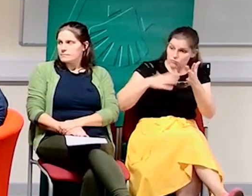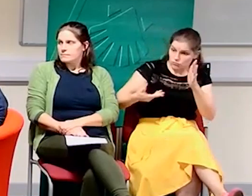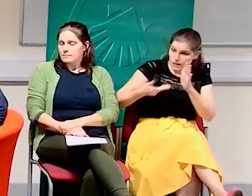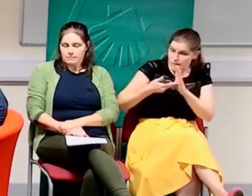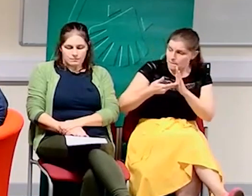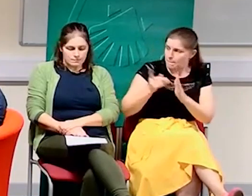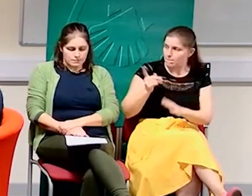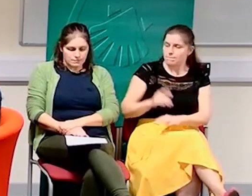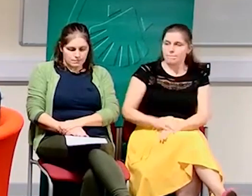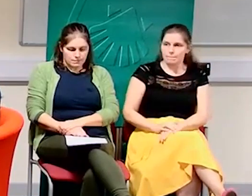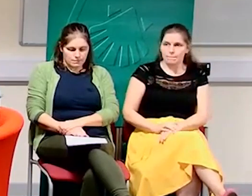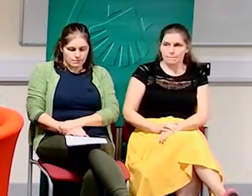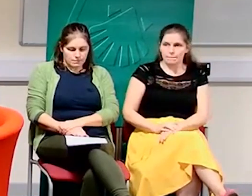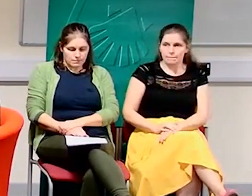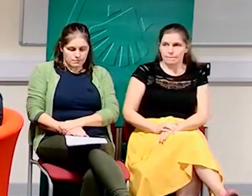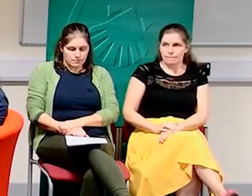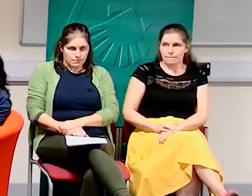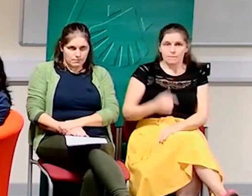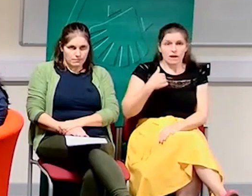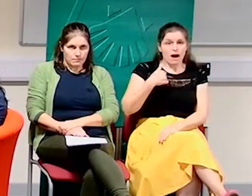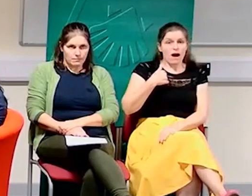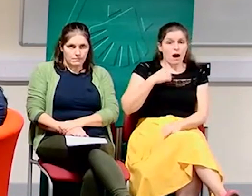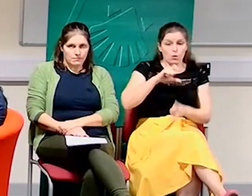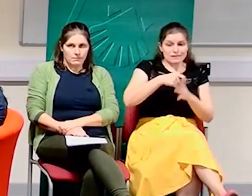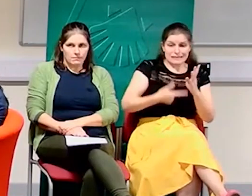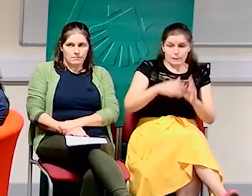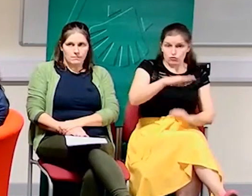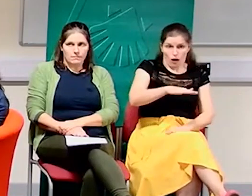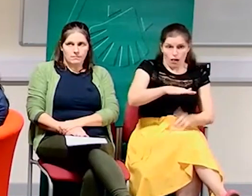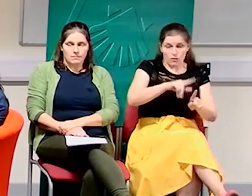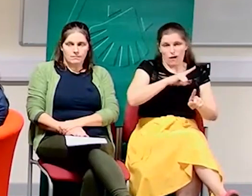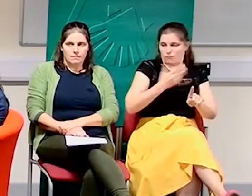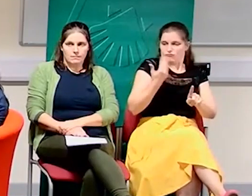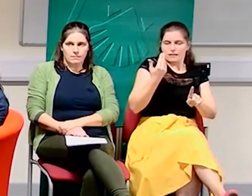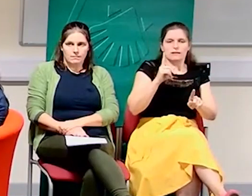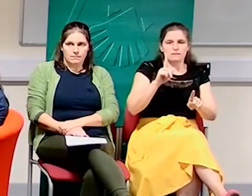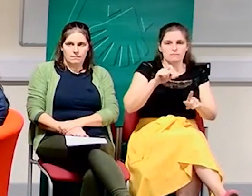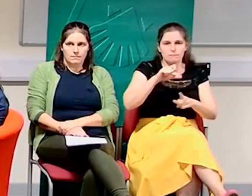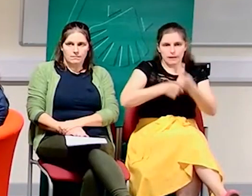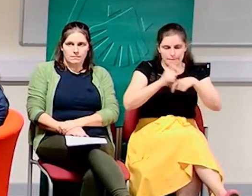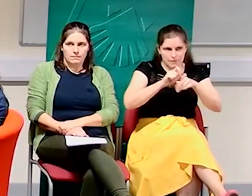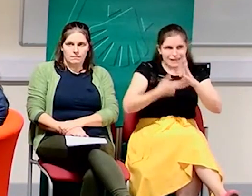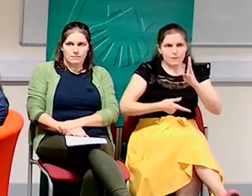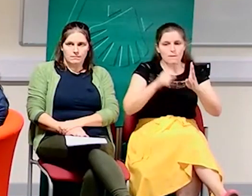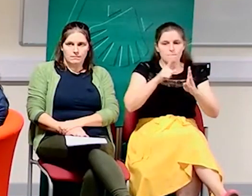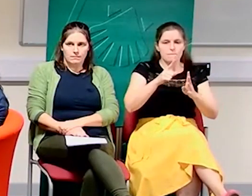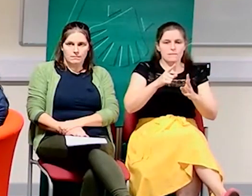um yeah like I wasn't a disabled child but I've worked with um I actually mentored a disabled